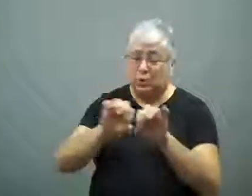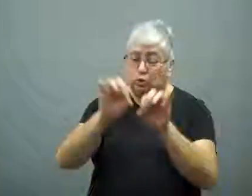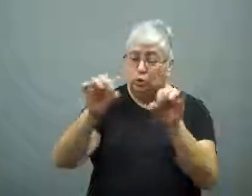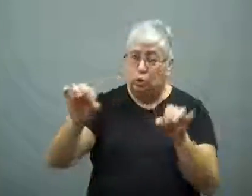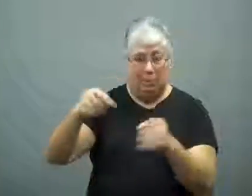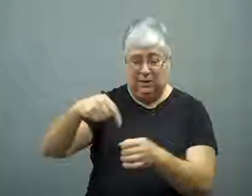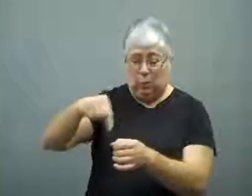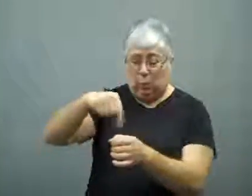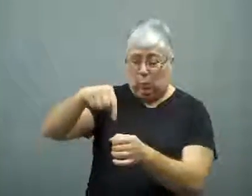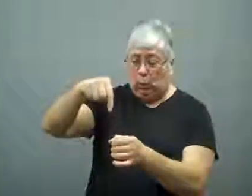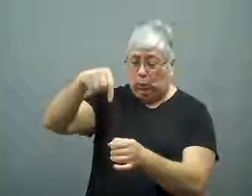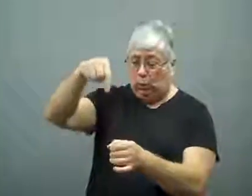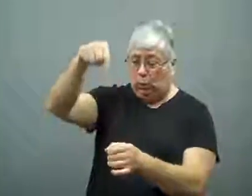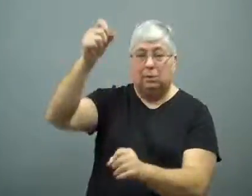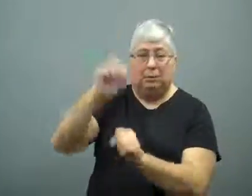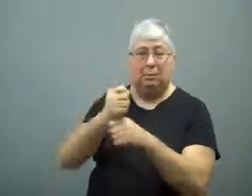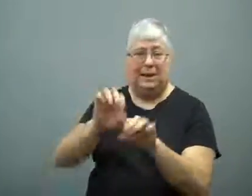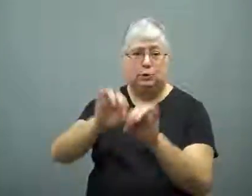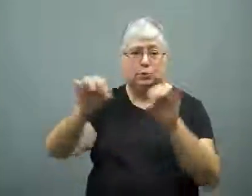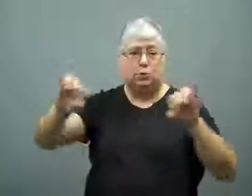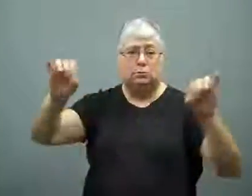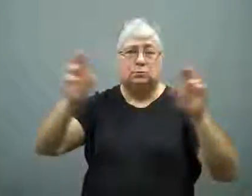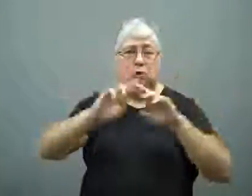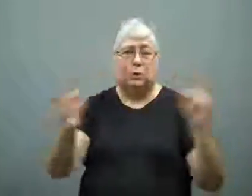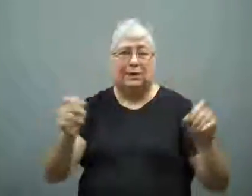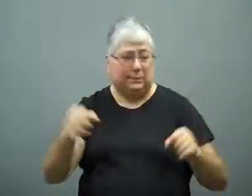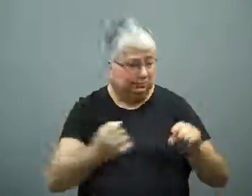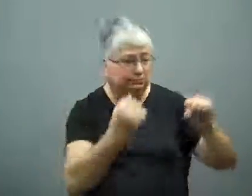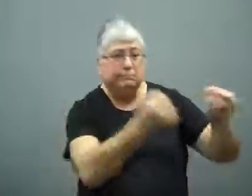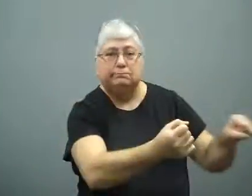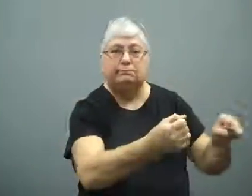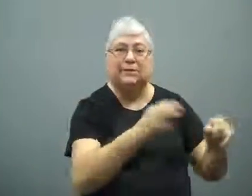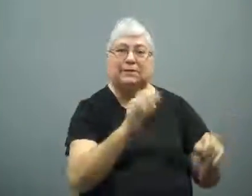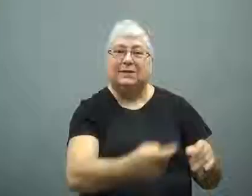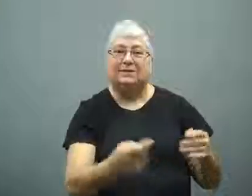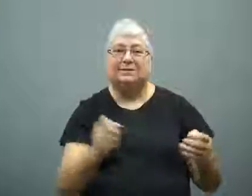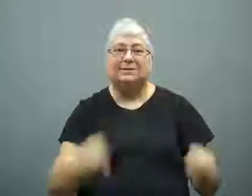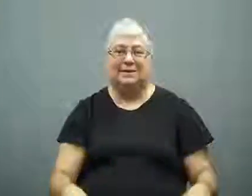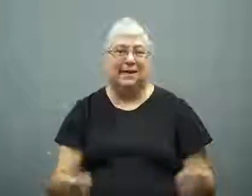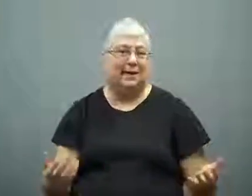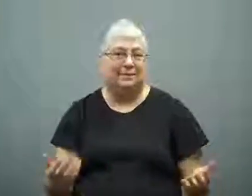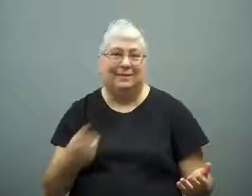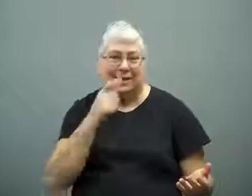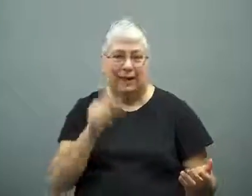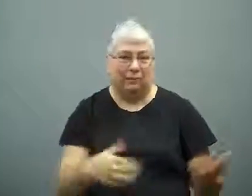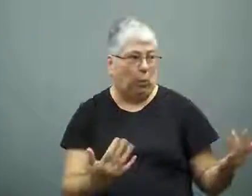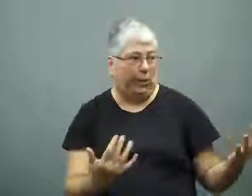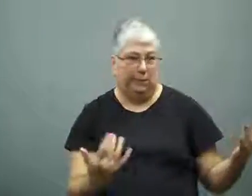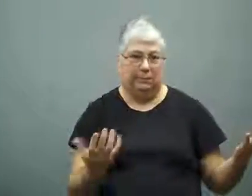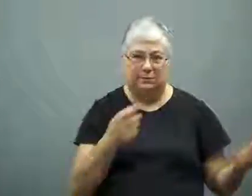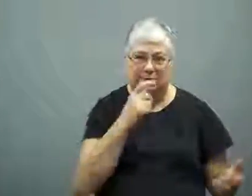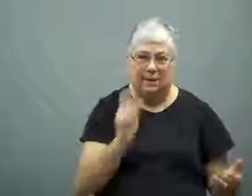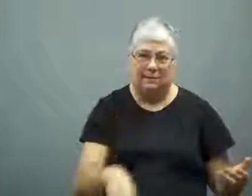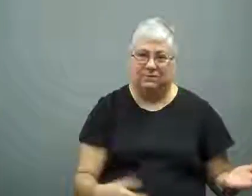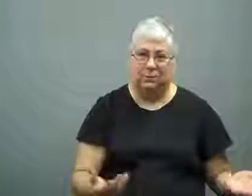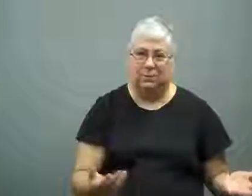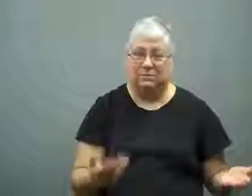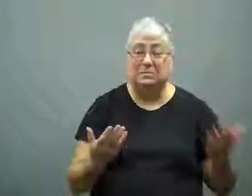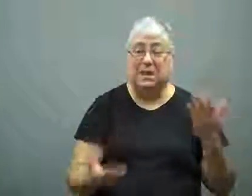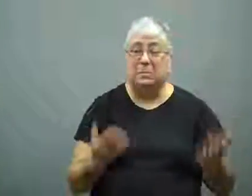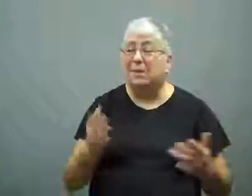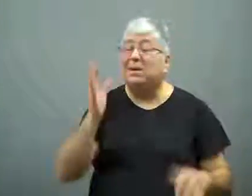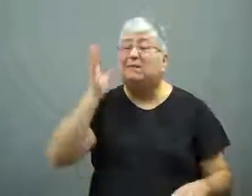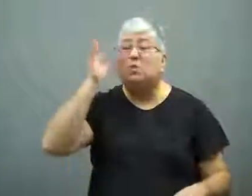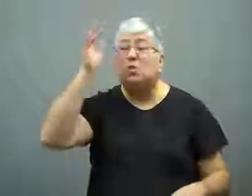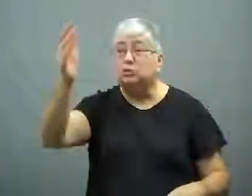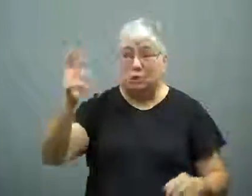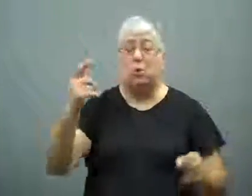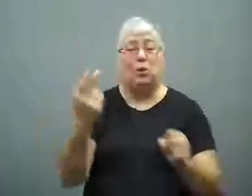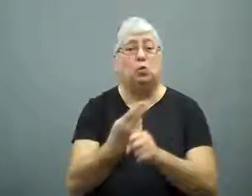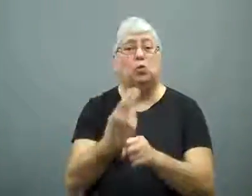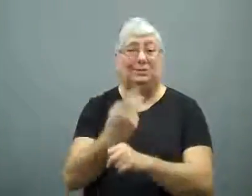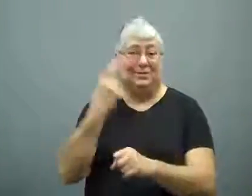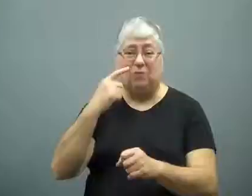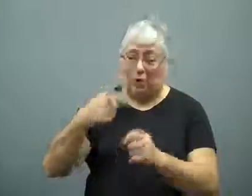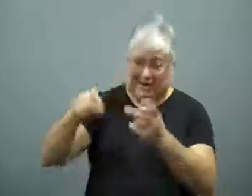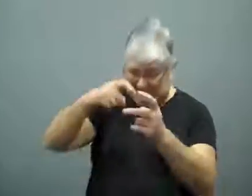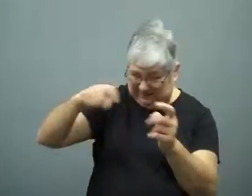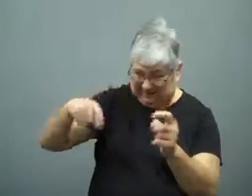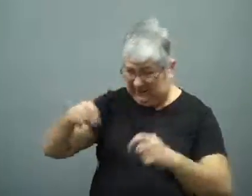For instance, if a tube is needed, it can be printed out, and used right away.